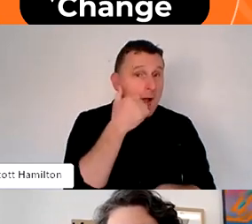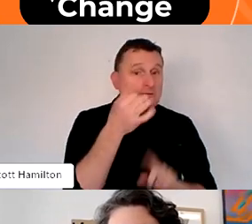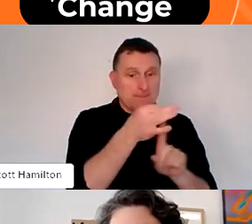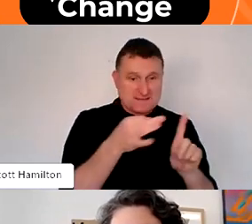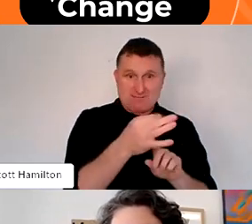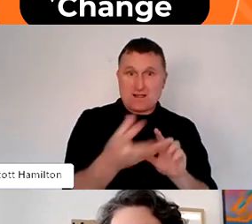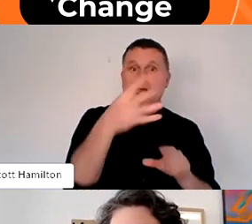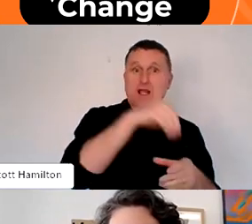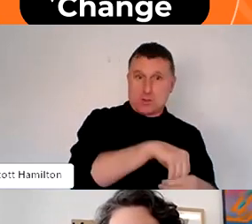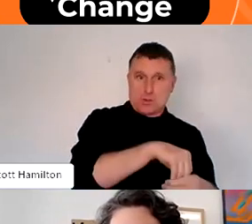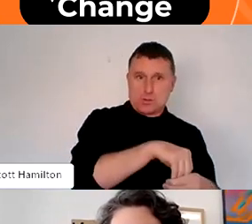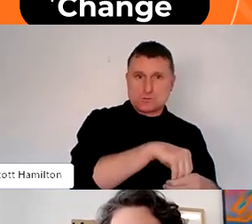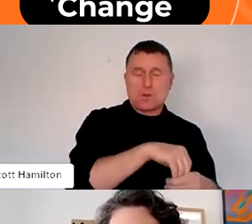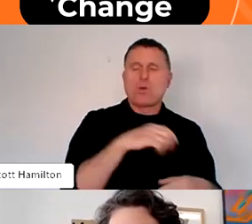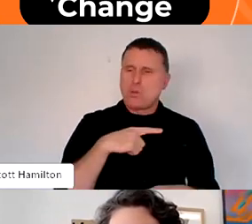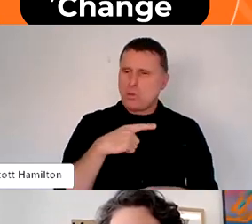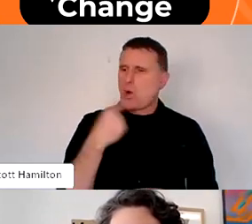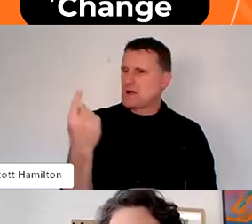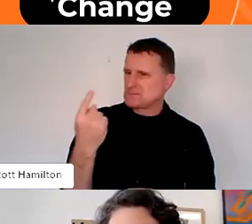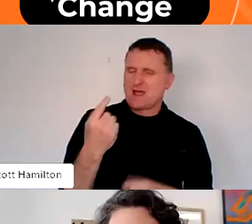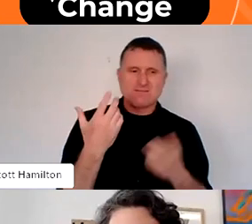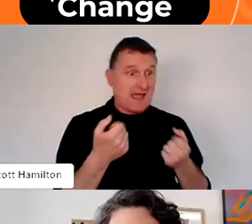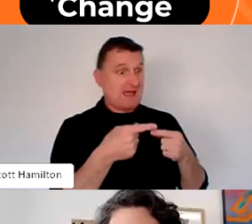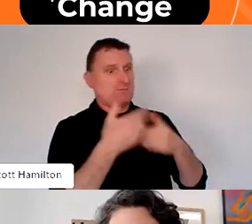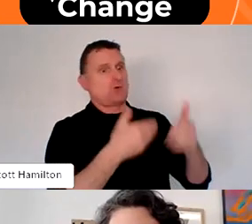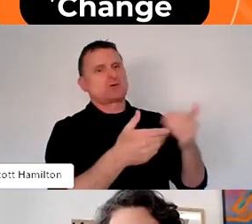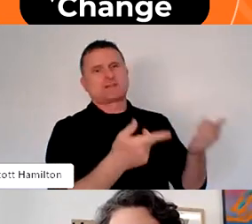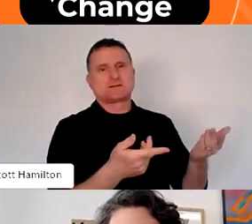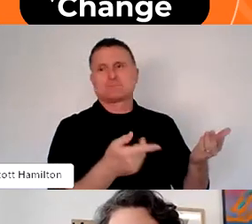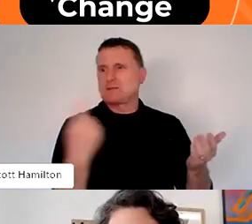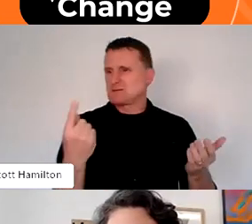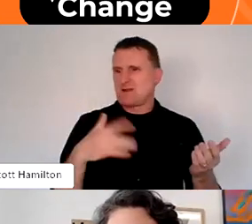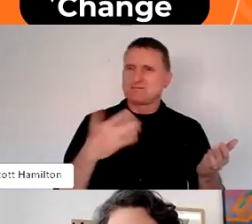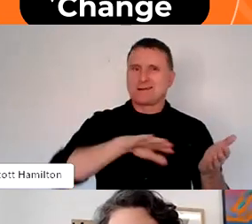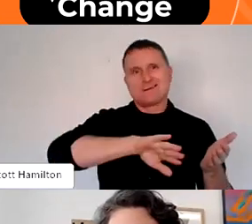in the process that's there. It is imperative, but the issue is